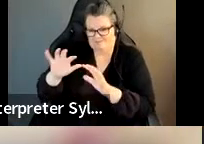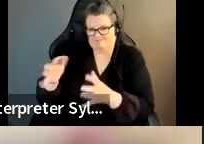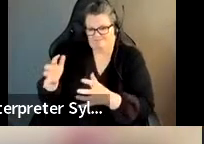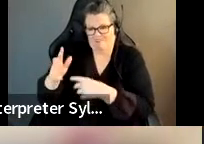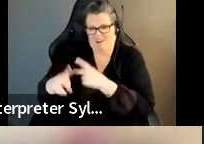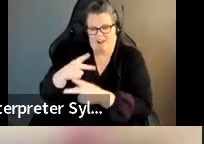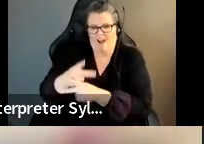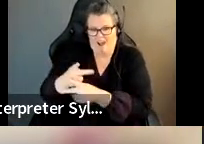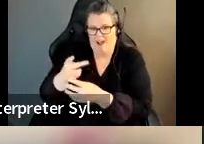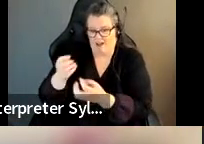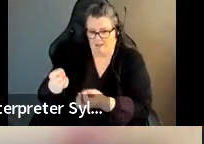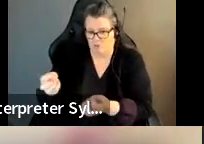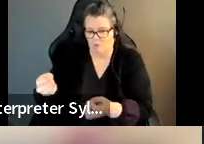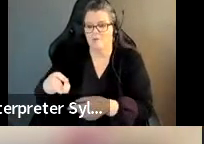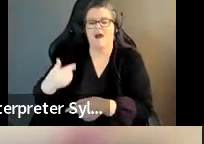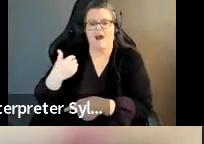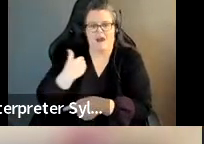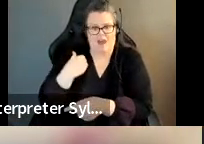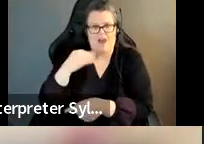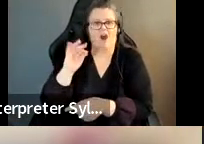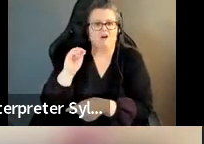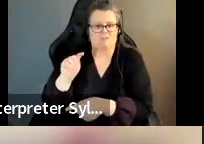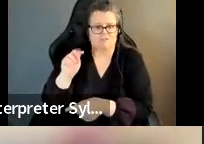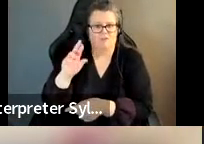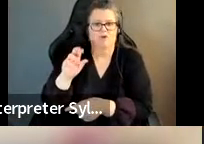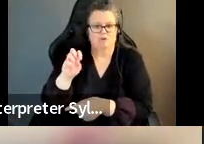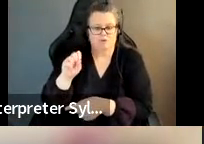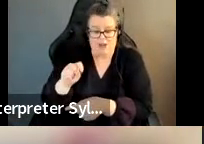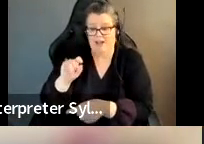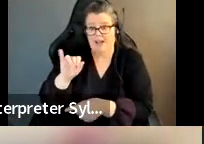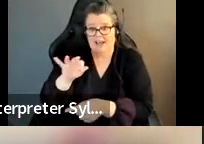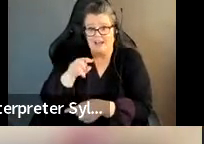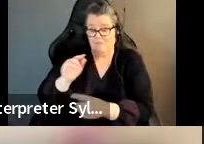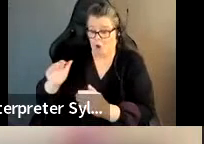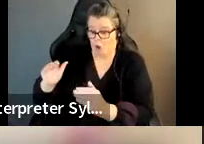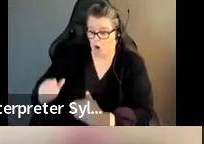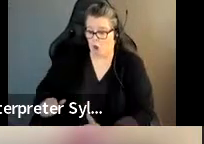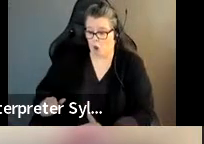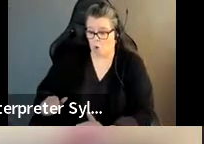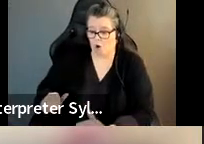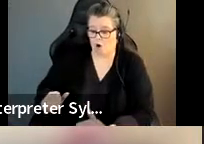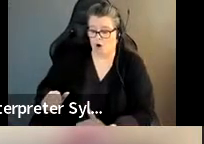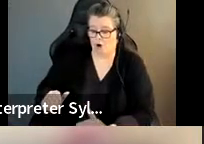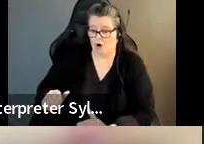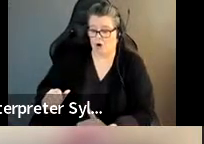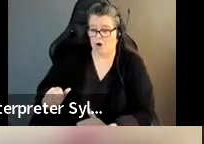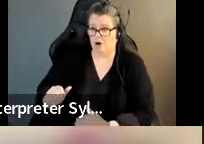to 17 inches, you're automatically forced to raise the foot rest for pinch hazards and